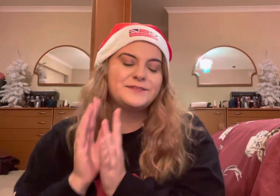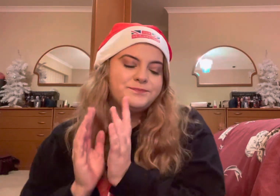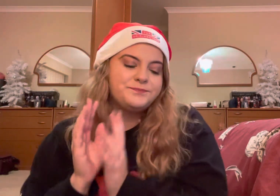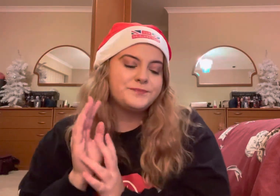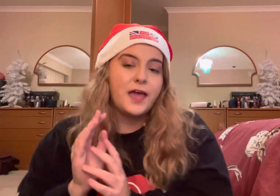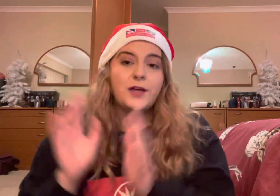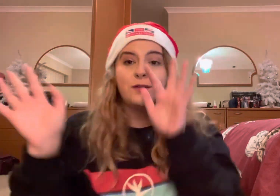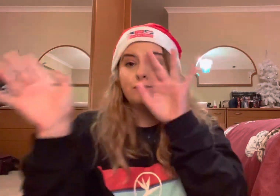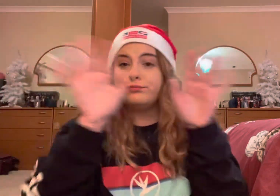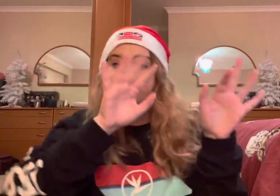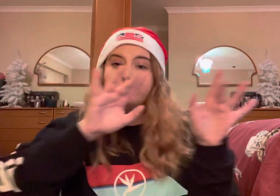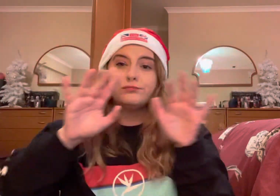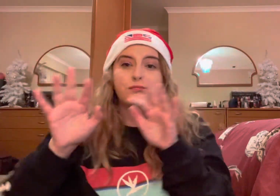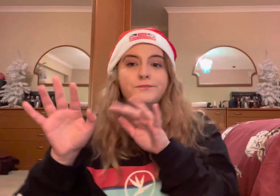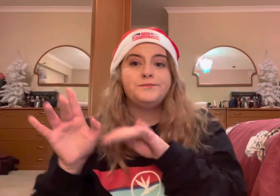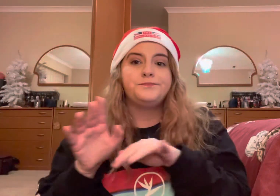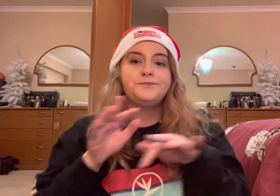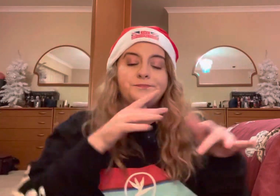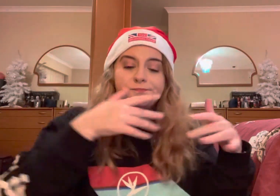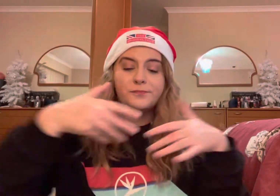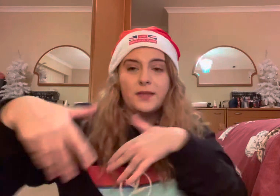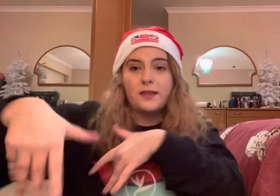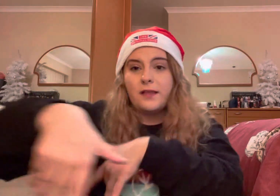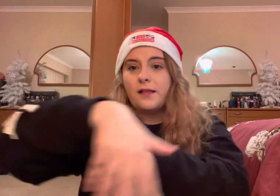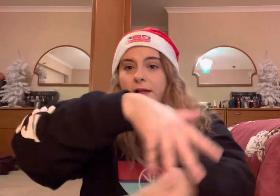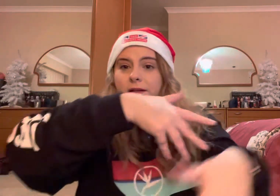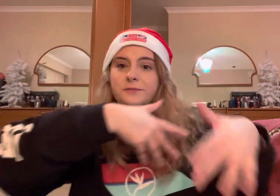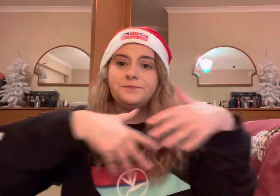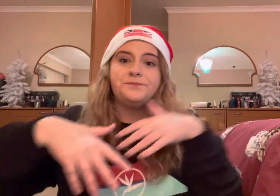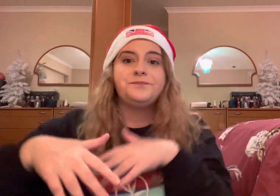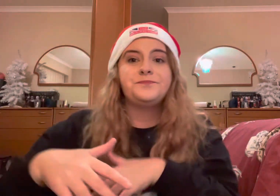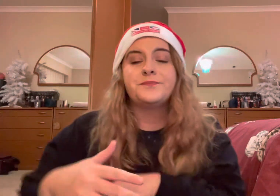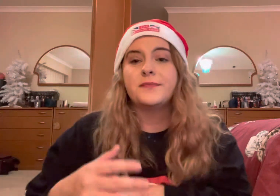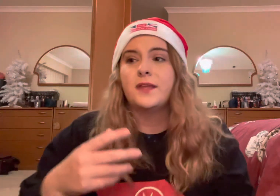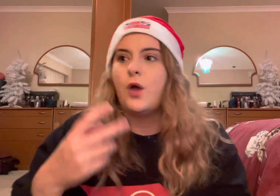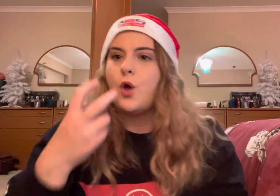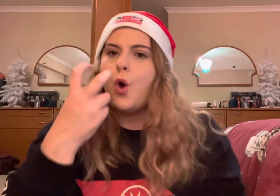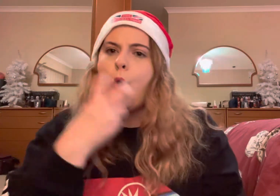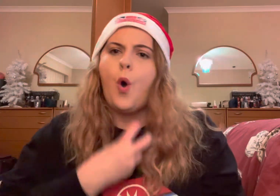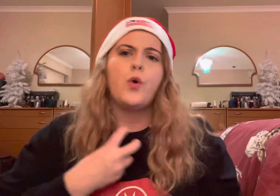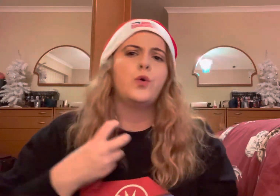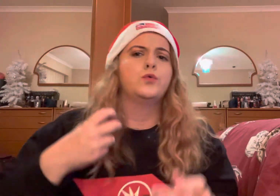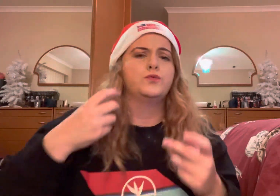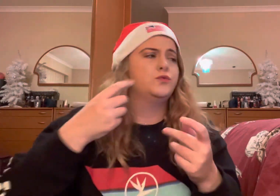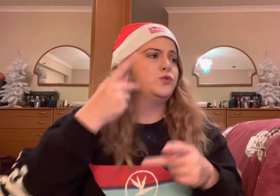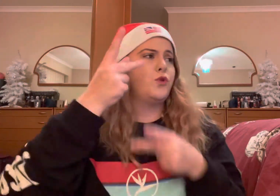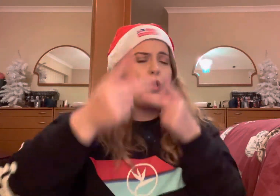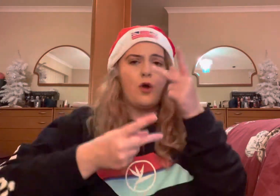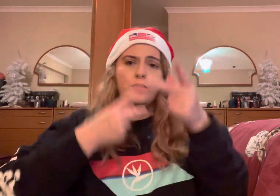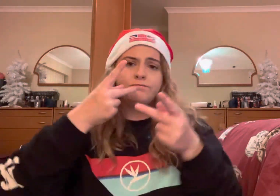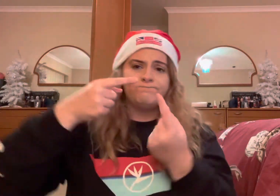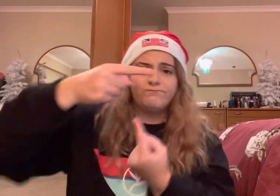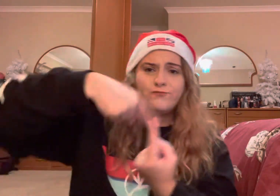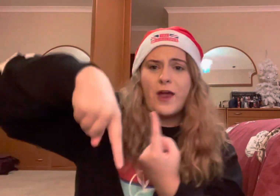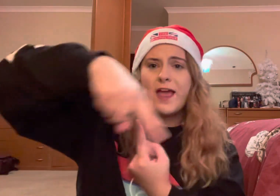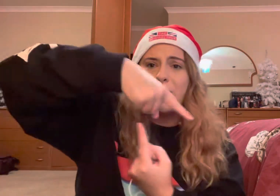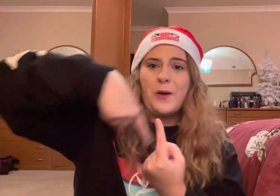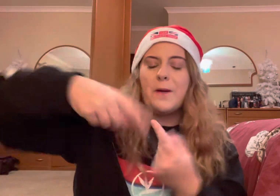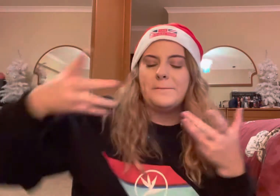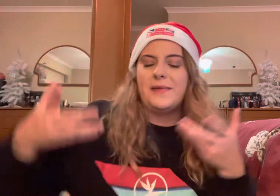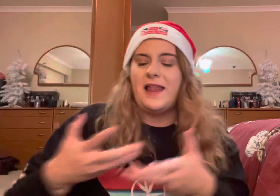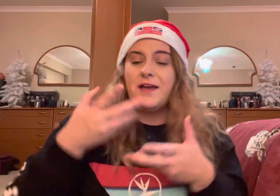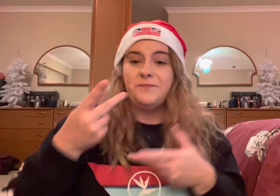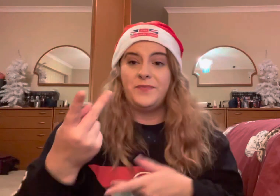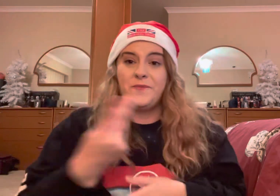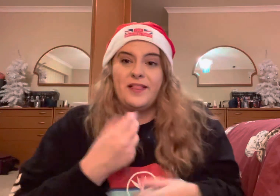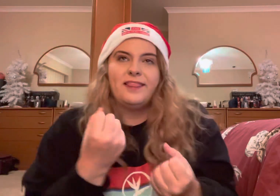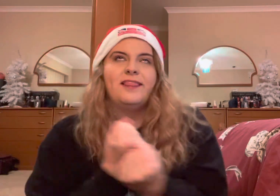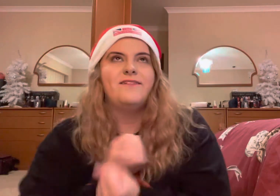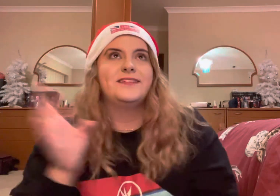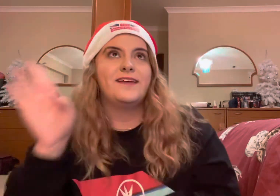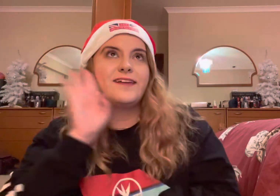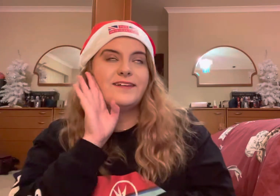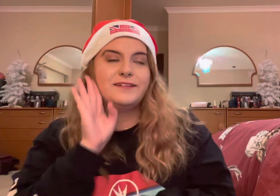Room is swaying, records playing All the old songs, we love to hear